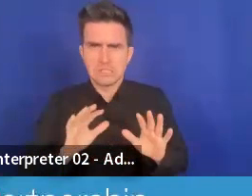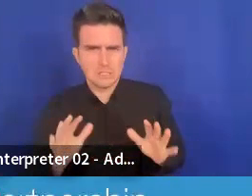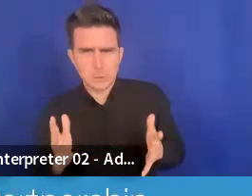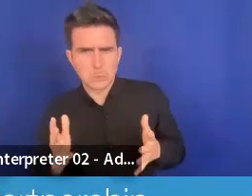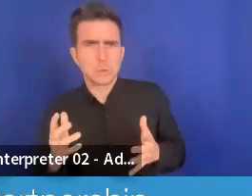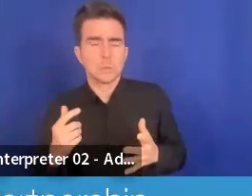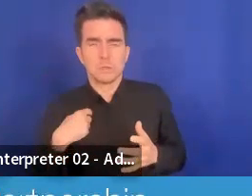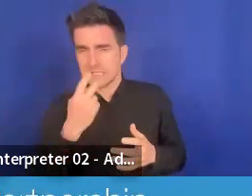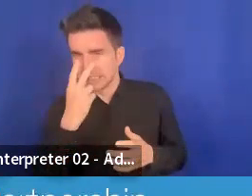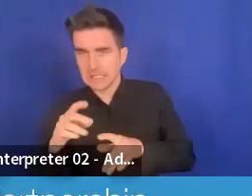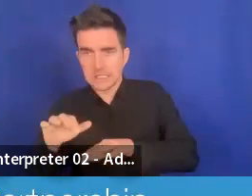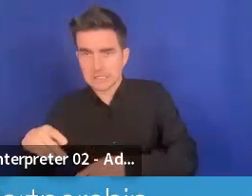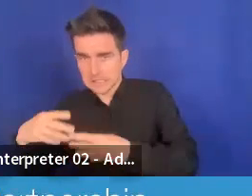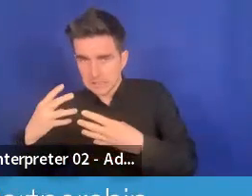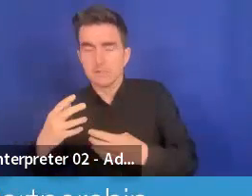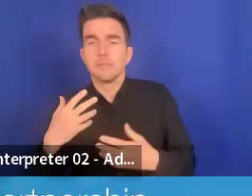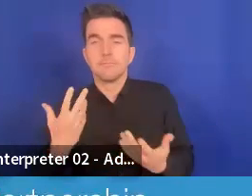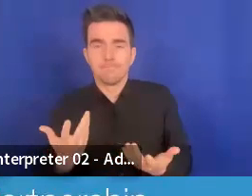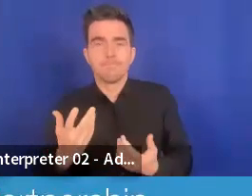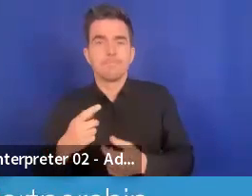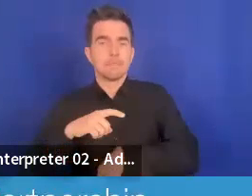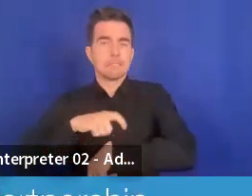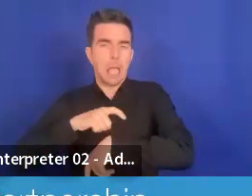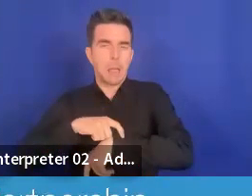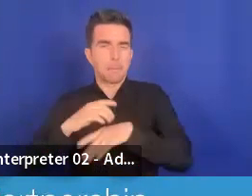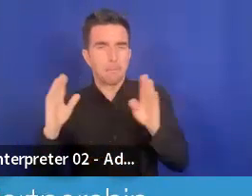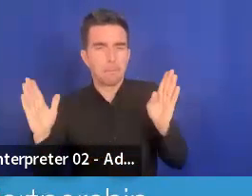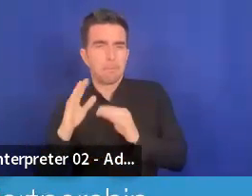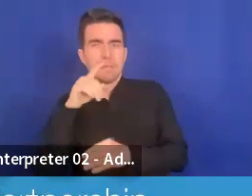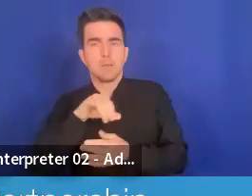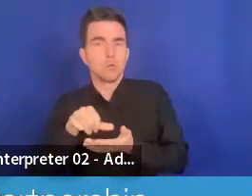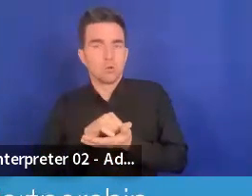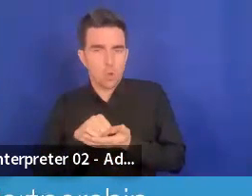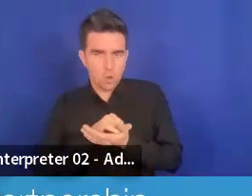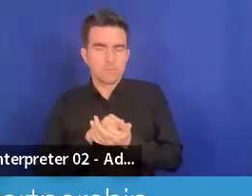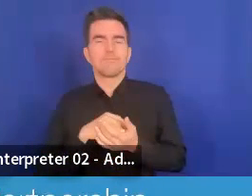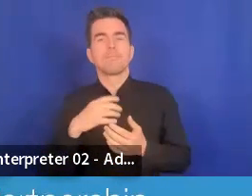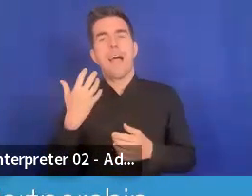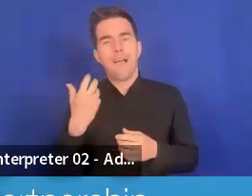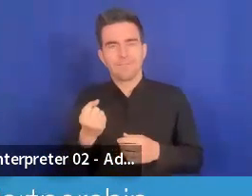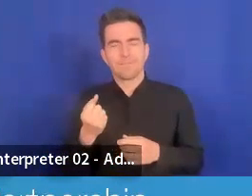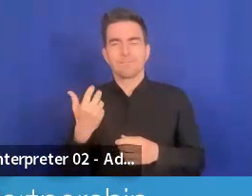the mission representatives of member states attending, some of those representatives sometimes